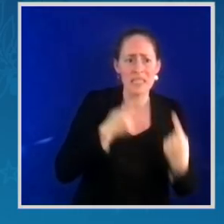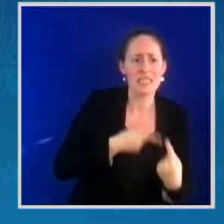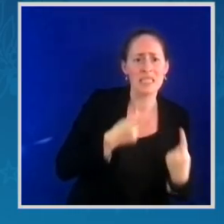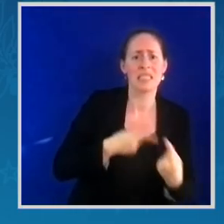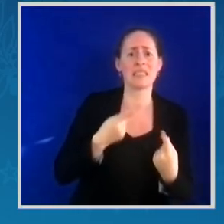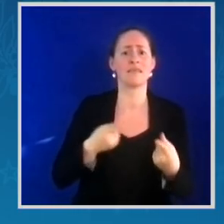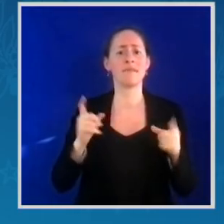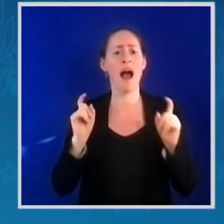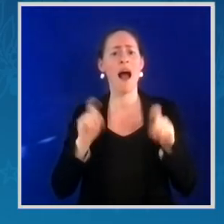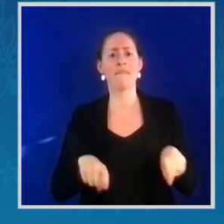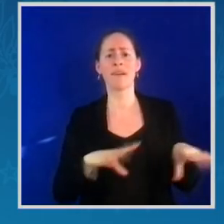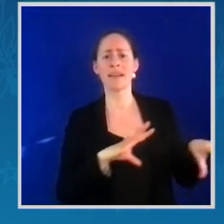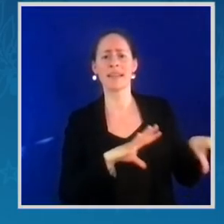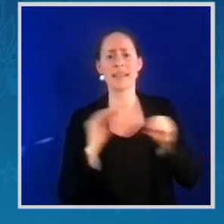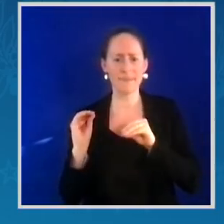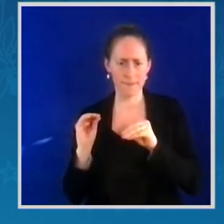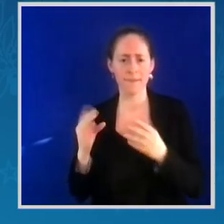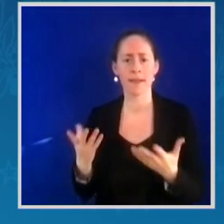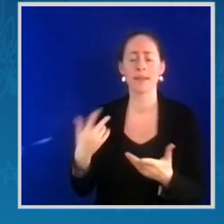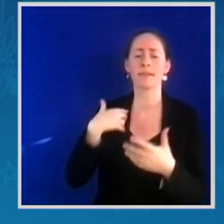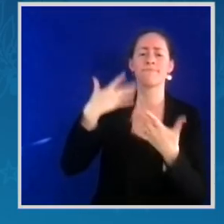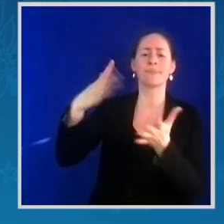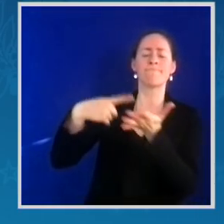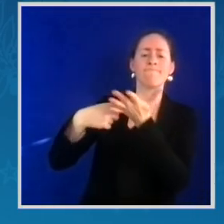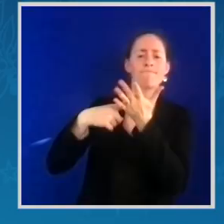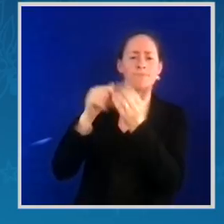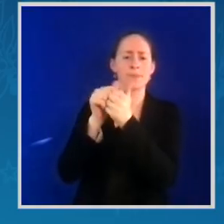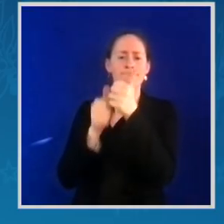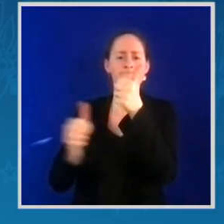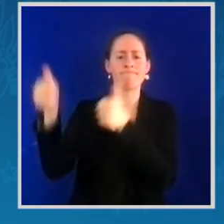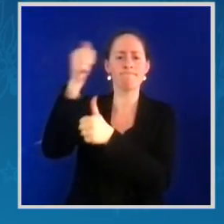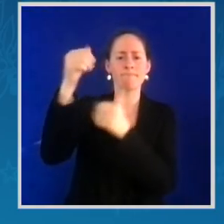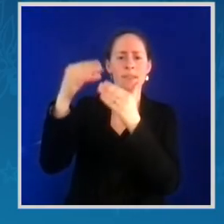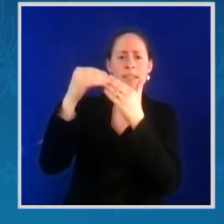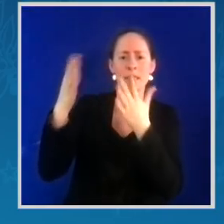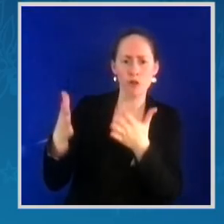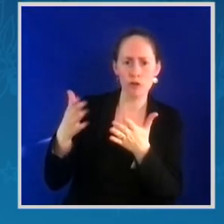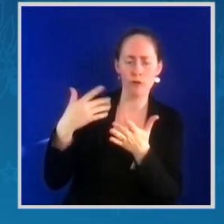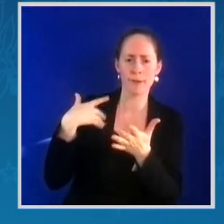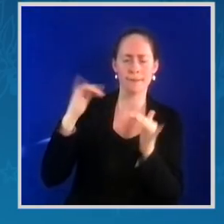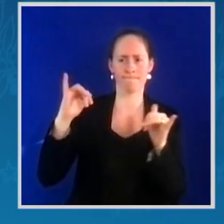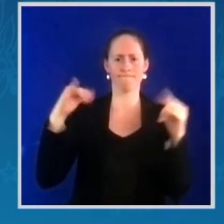which is that we as a government, the United States, together with our allies